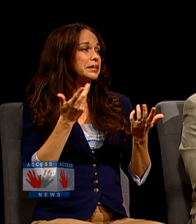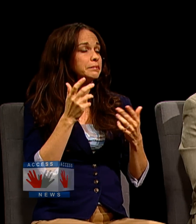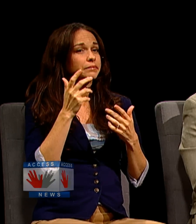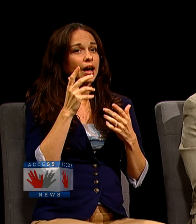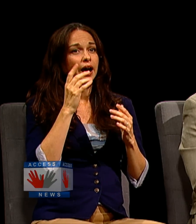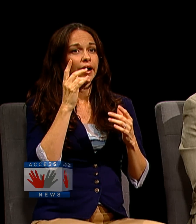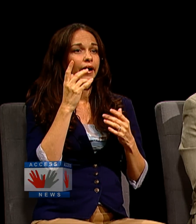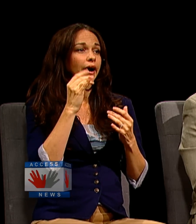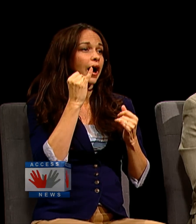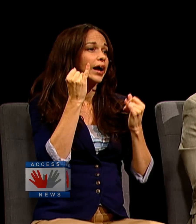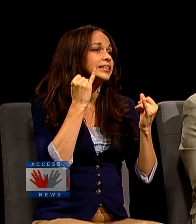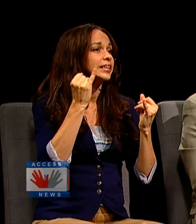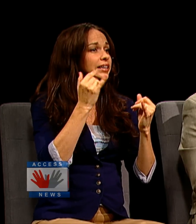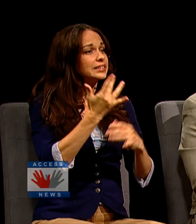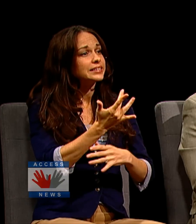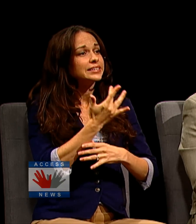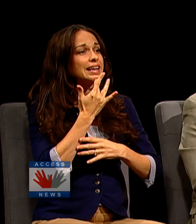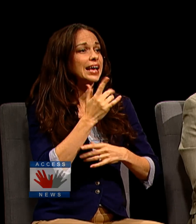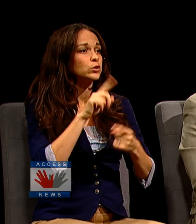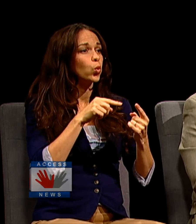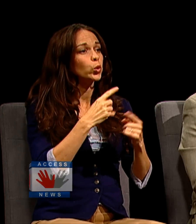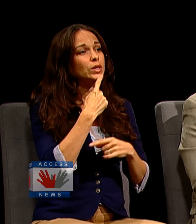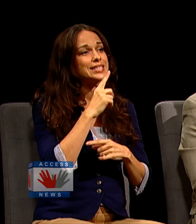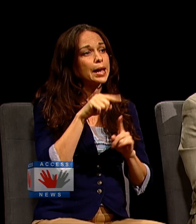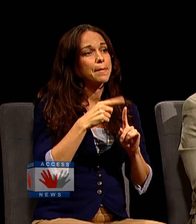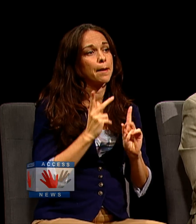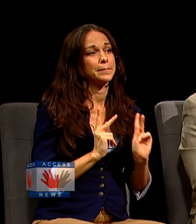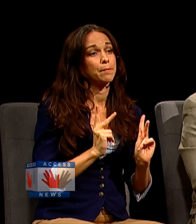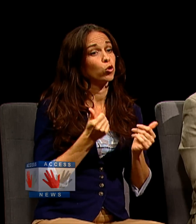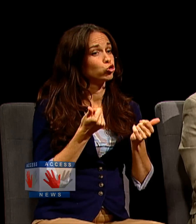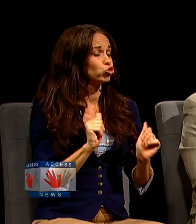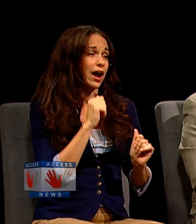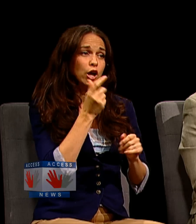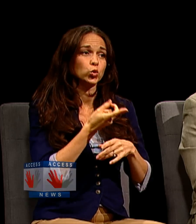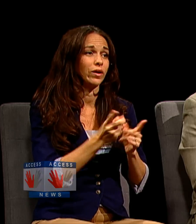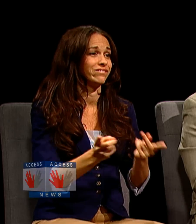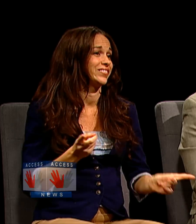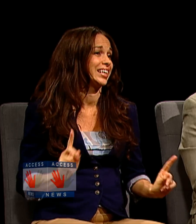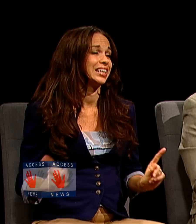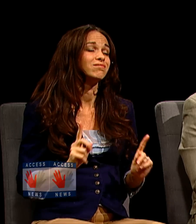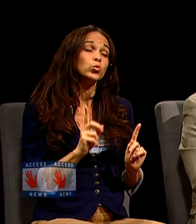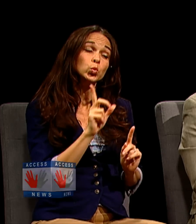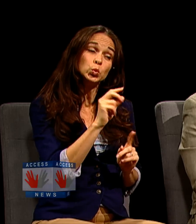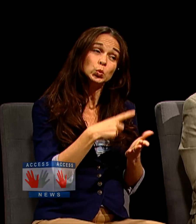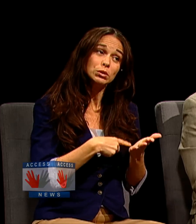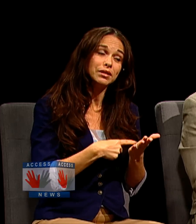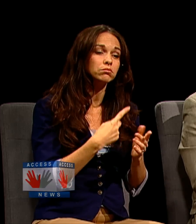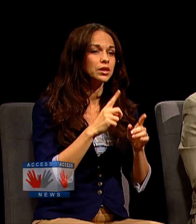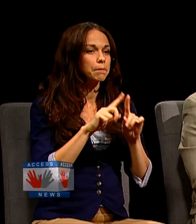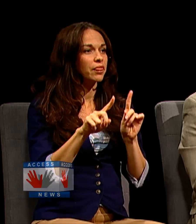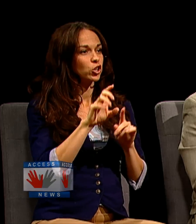can say about people. We try not to offend, we do sometimes but there is an editing process.